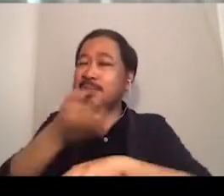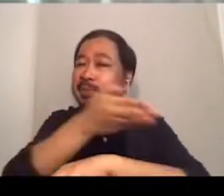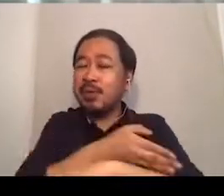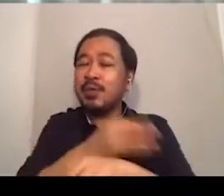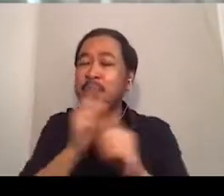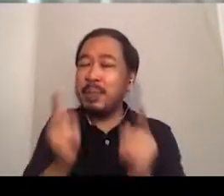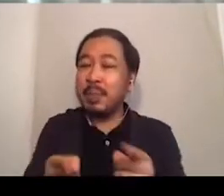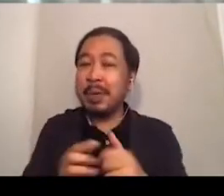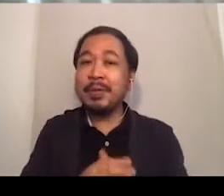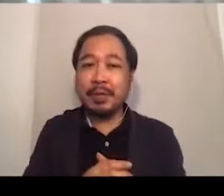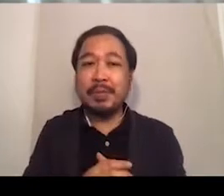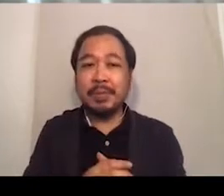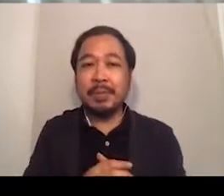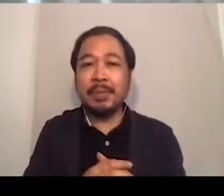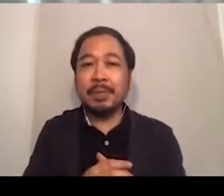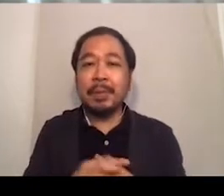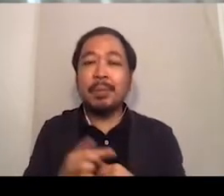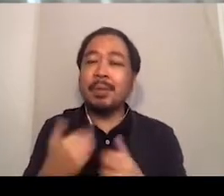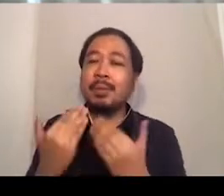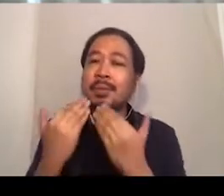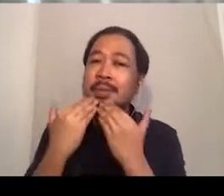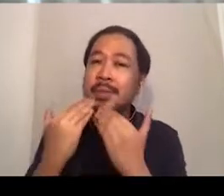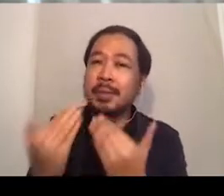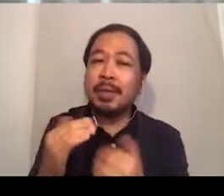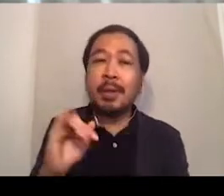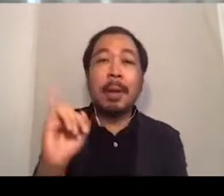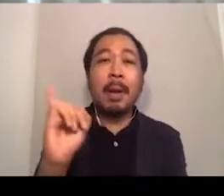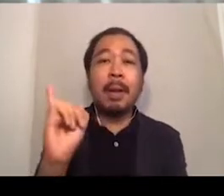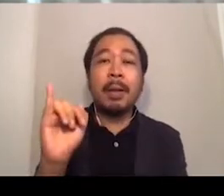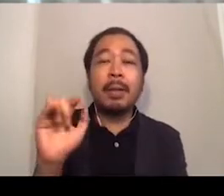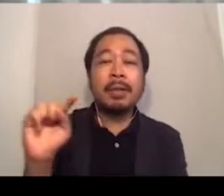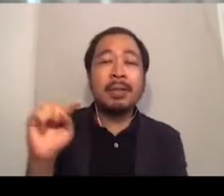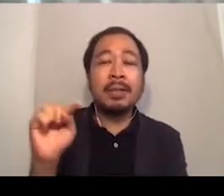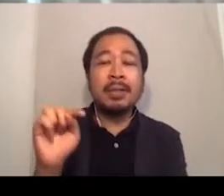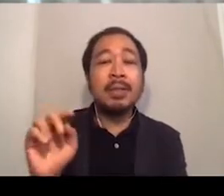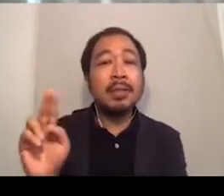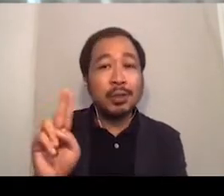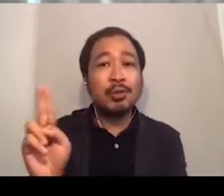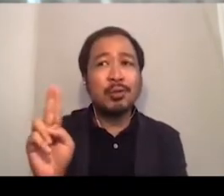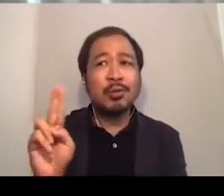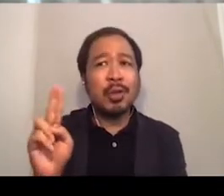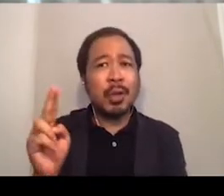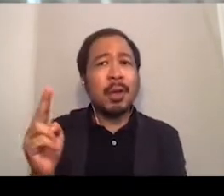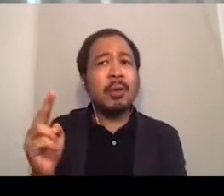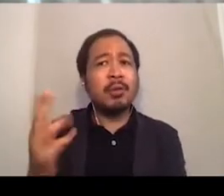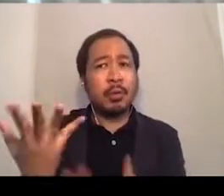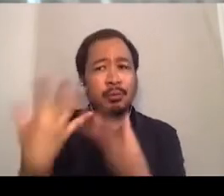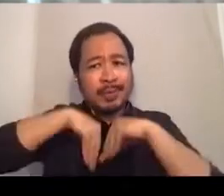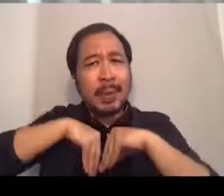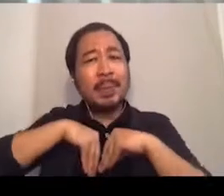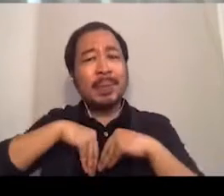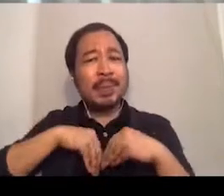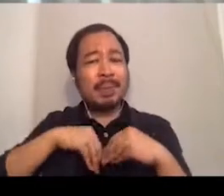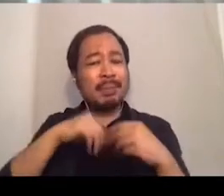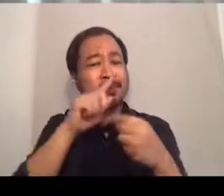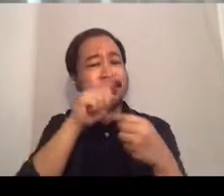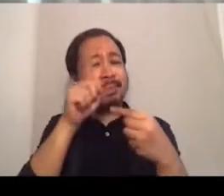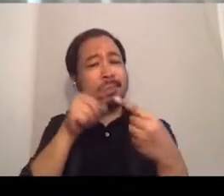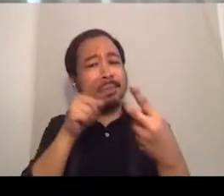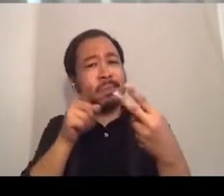I hope that it is still emerging, economies of this part of the world that will contribute to